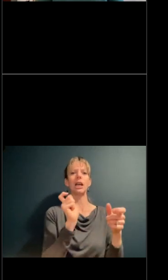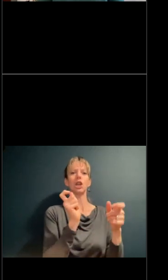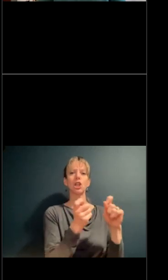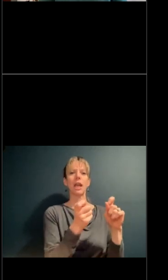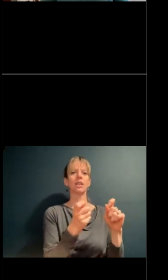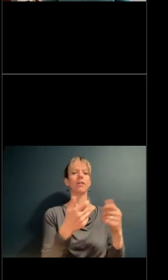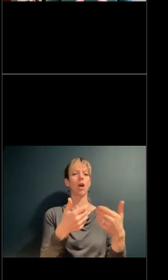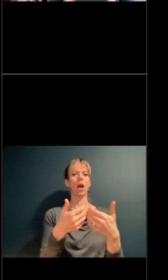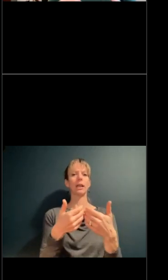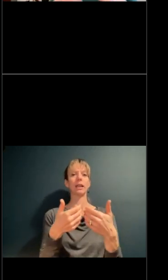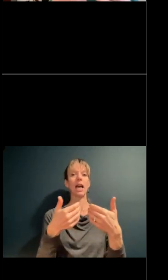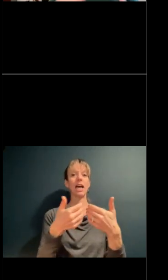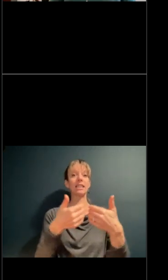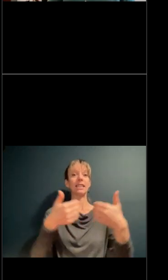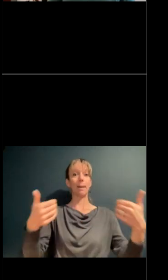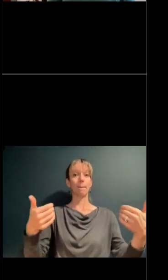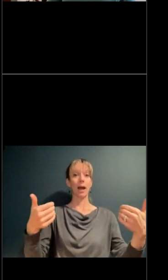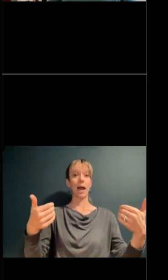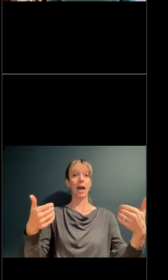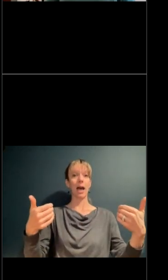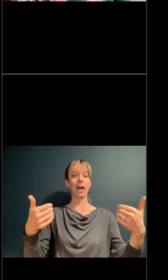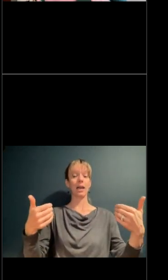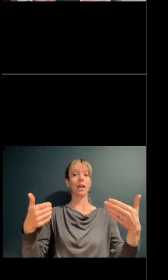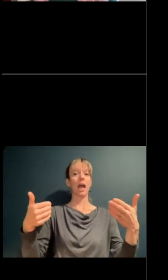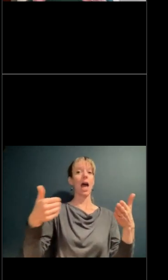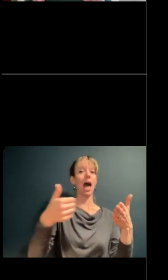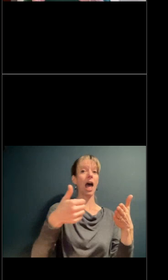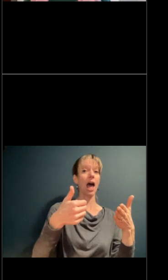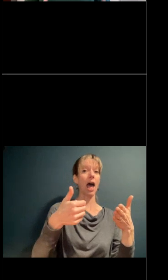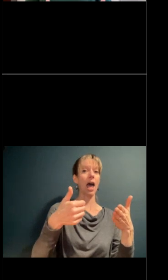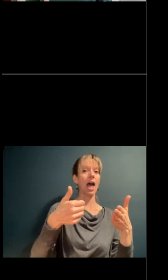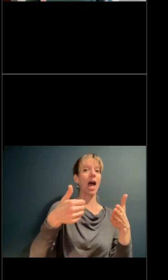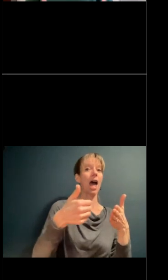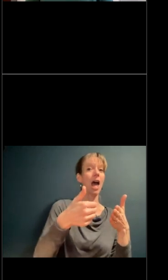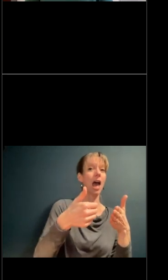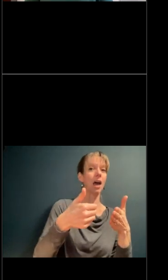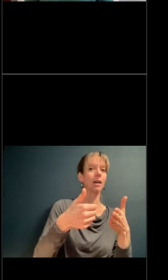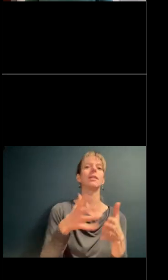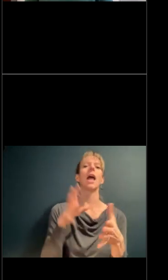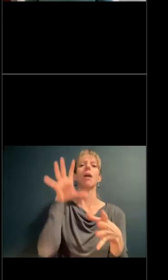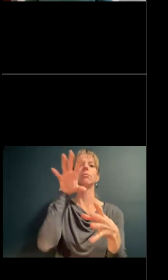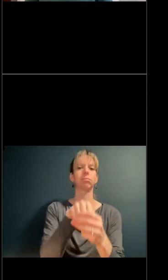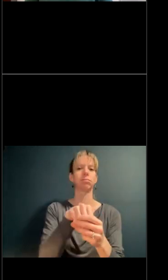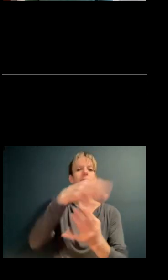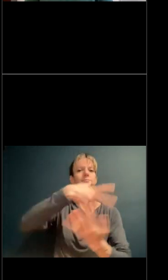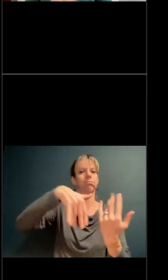another to being among one another, now to being really with one another.